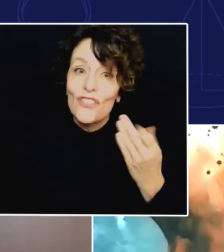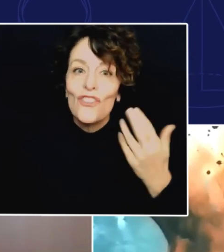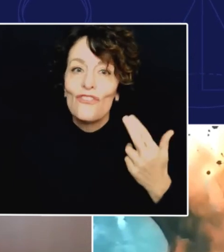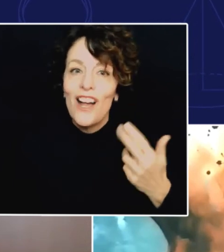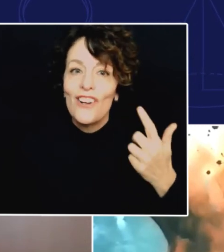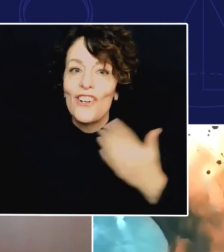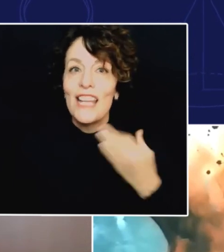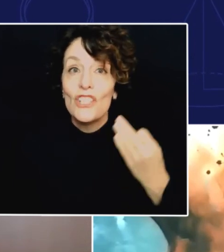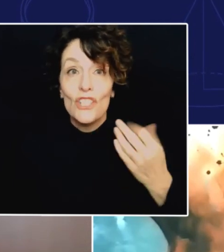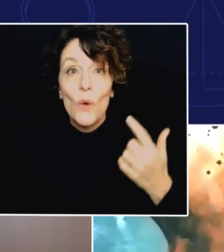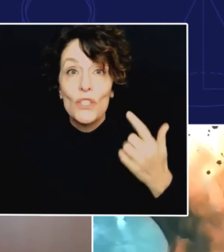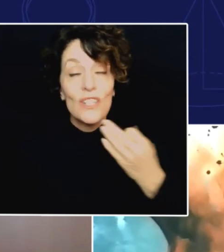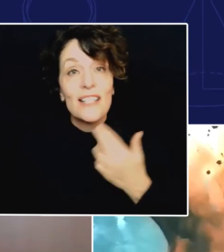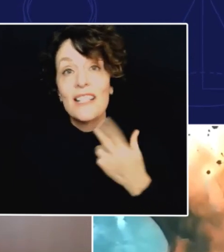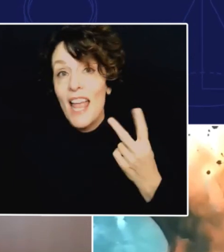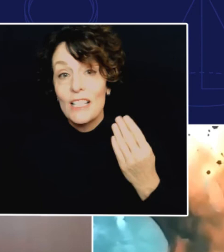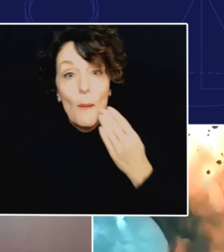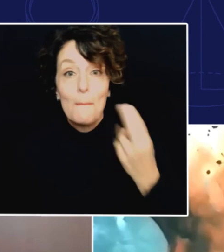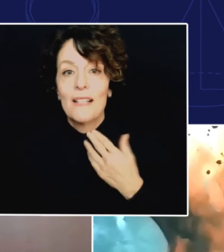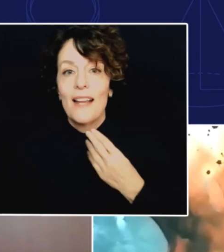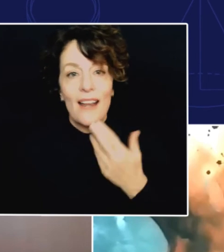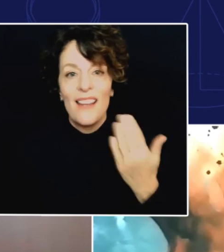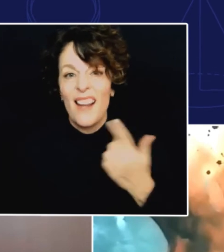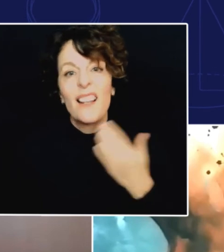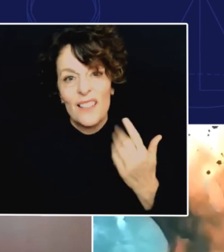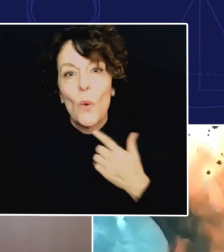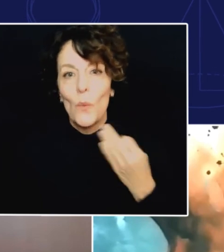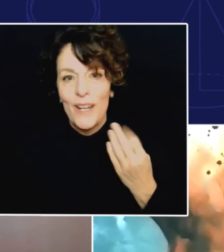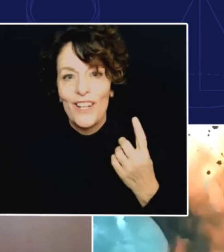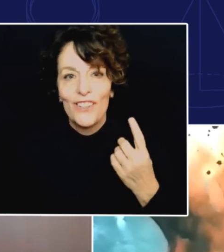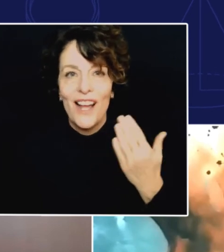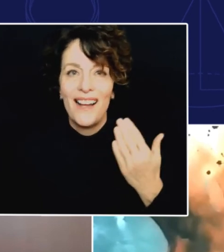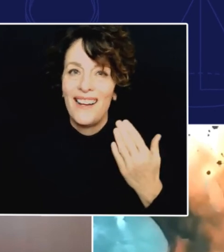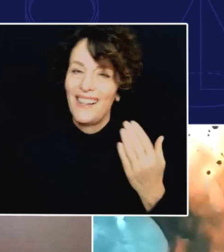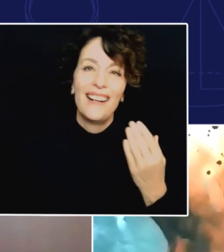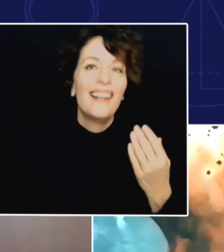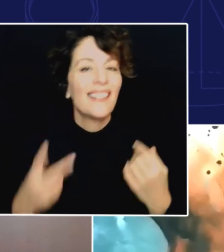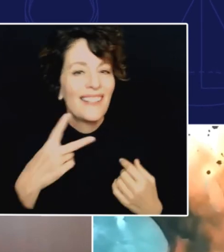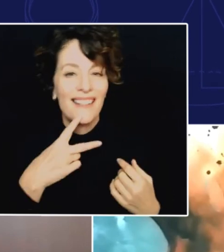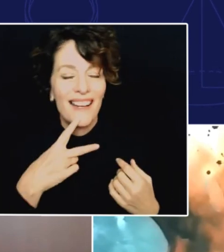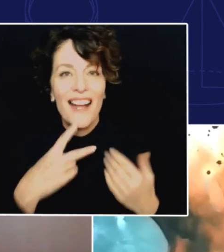I still struggle, like, in social settings because I can get a little weird, a little, um--